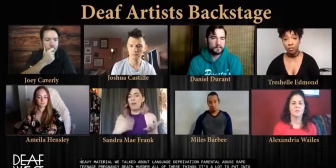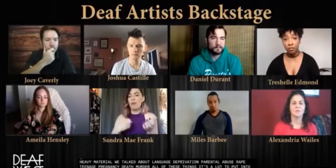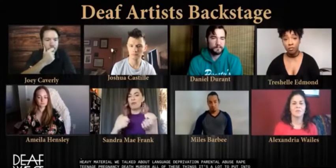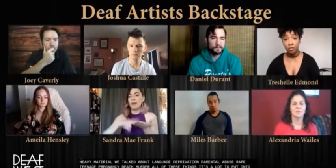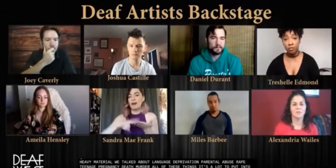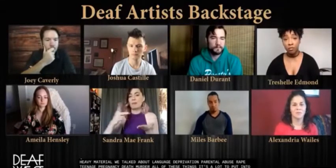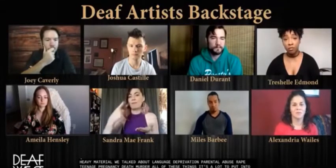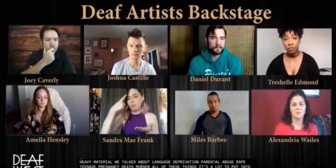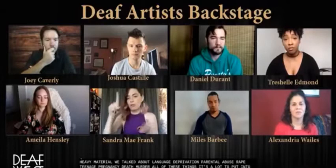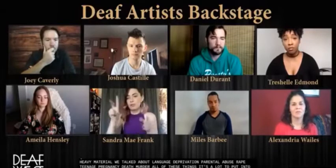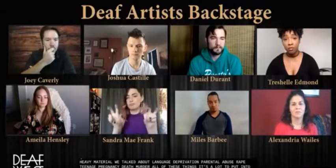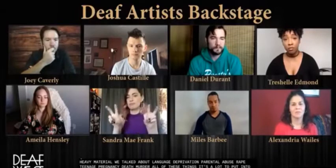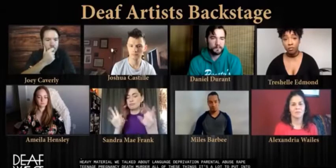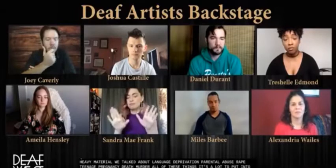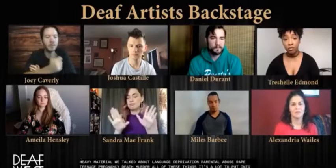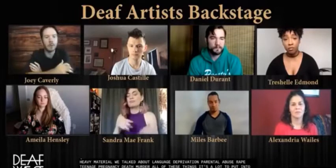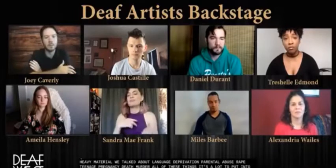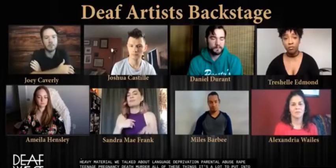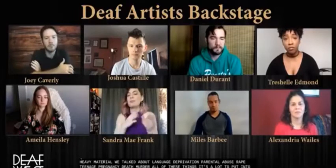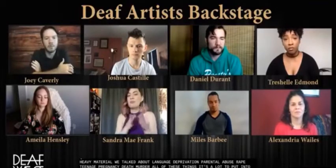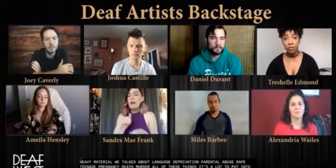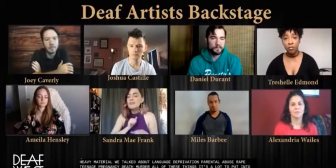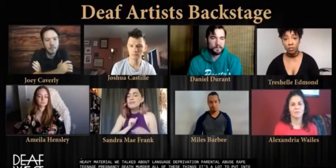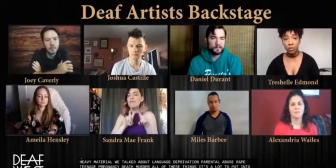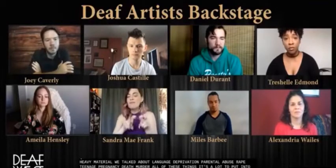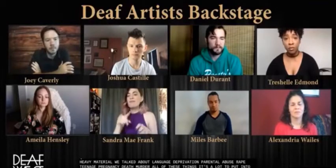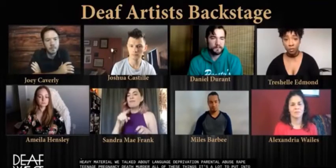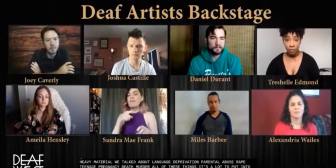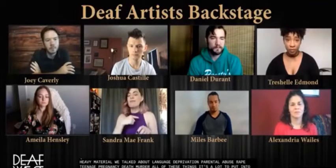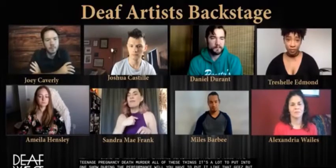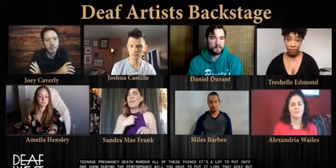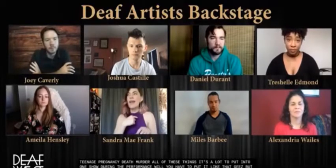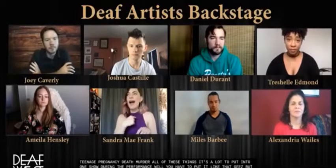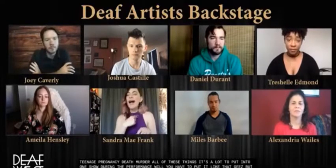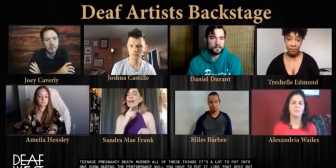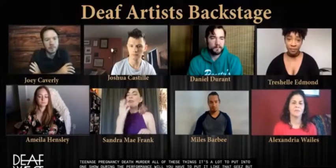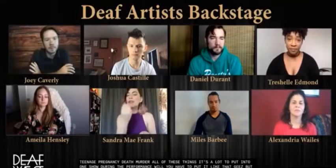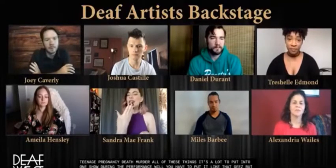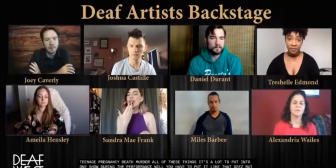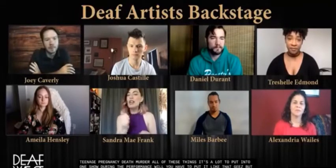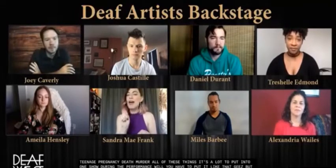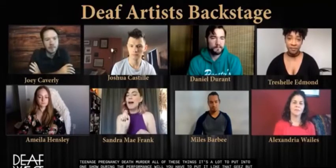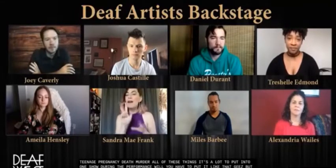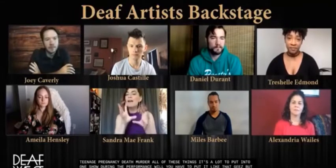Sandra: Well, with ‘Spring Awakening’. I familiarize myself with the script. I knew what it was going and what it was going into it.